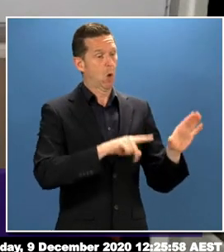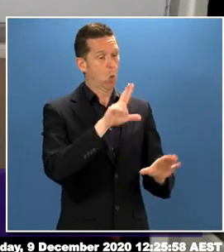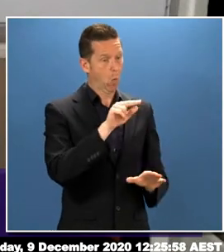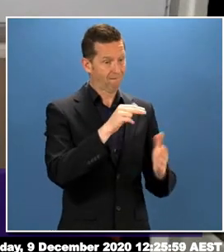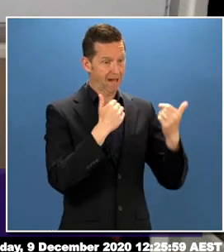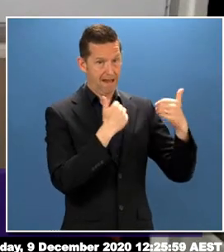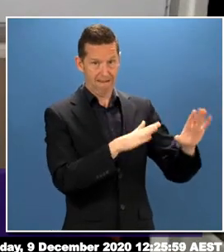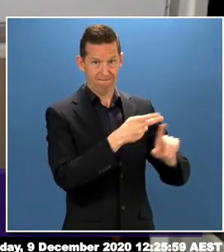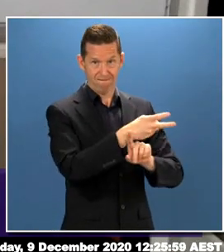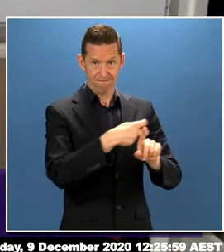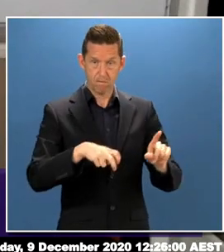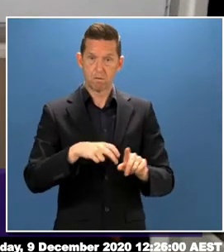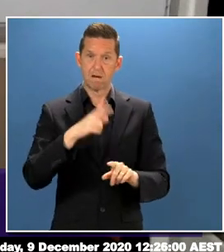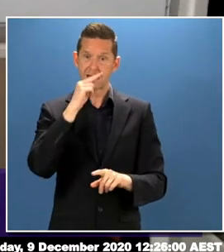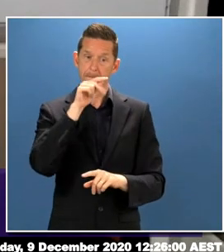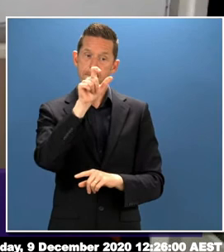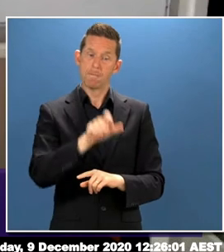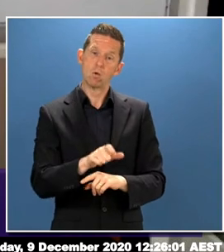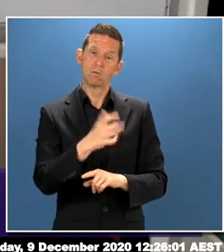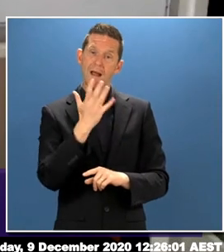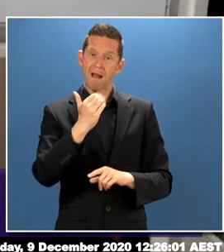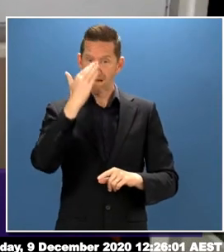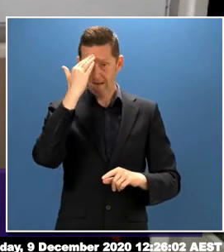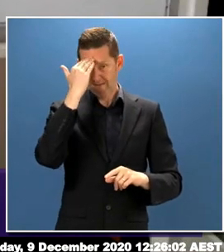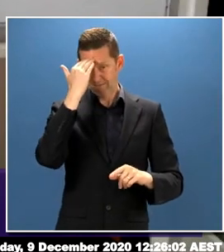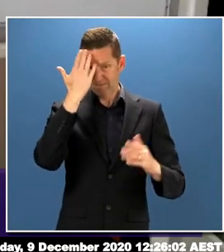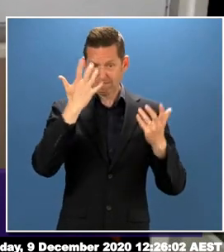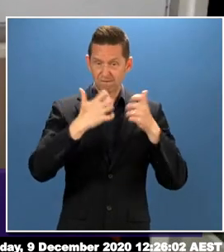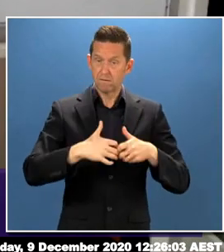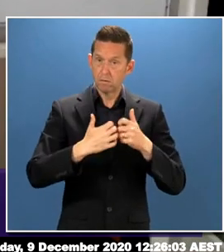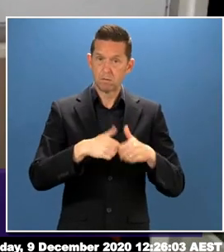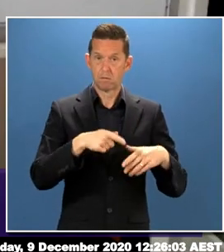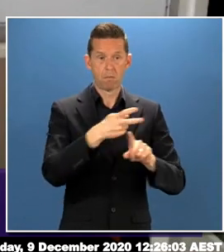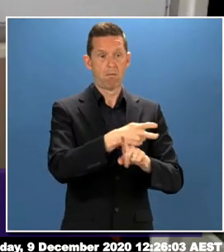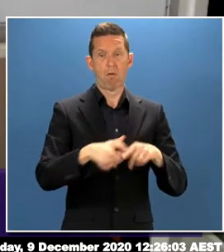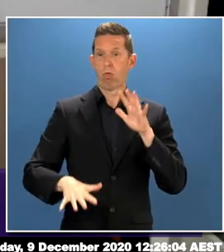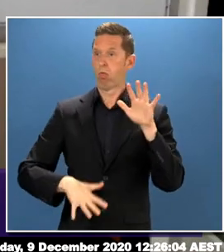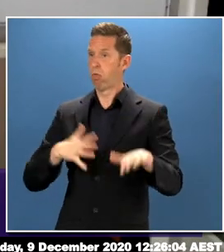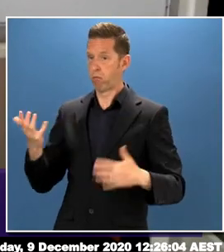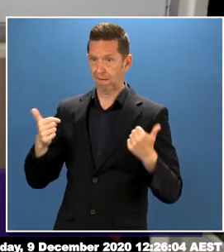with an intellectual disability, suddenly their life changes. They've got no routine, no structure, they don't see their any friends any more.